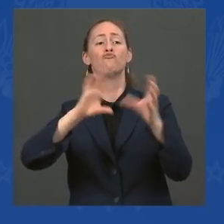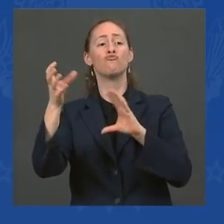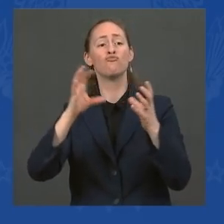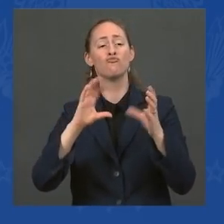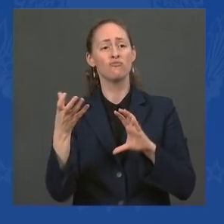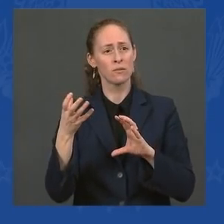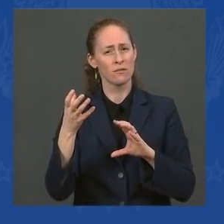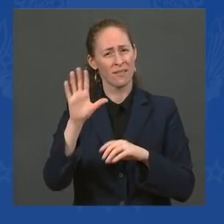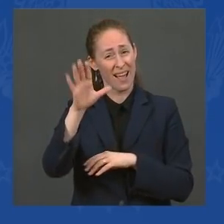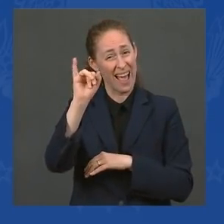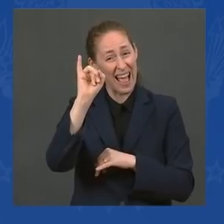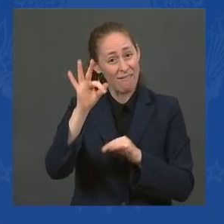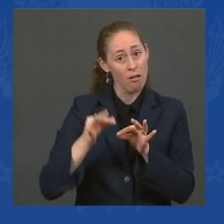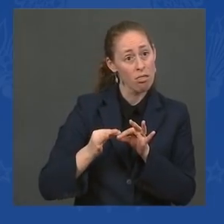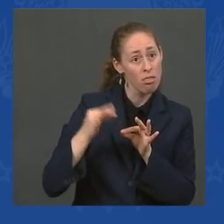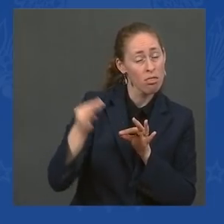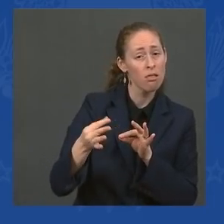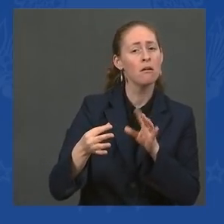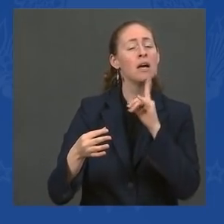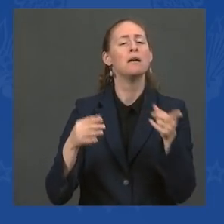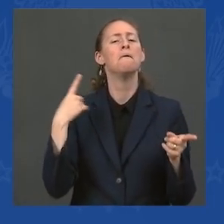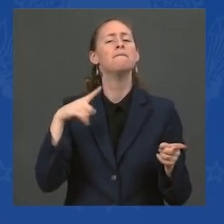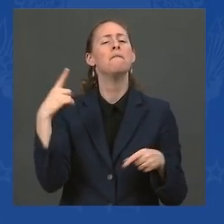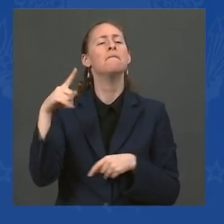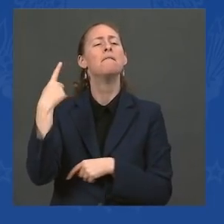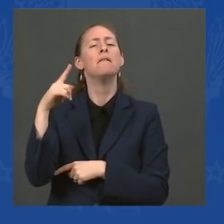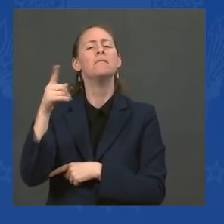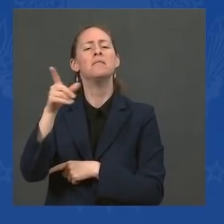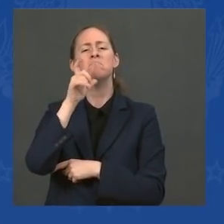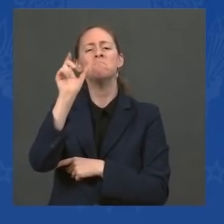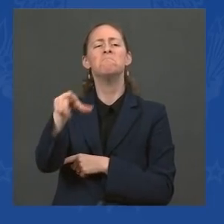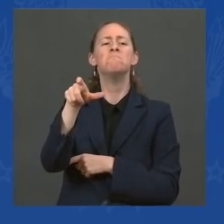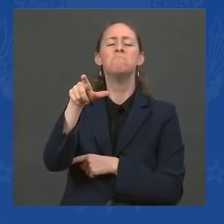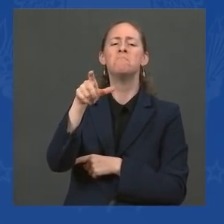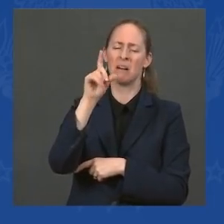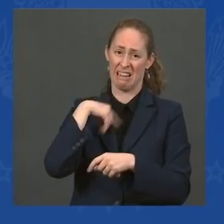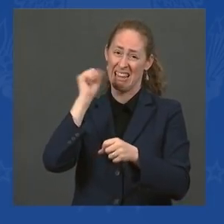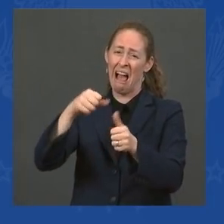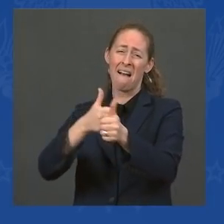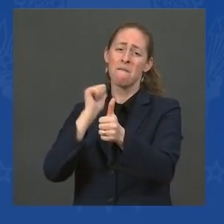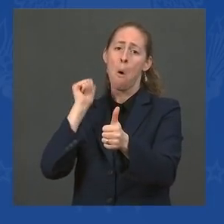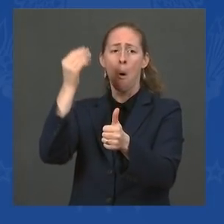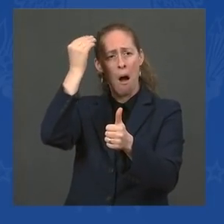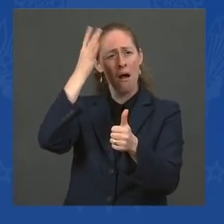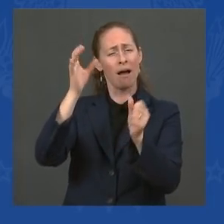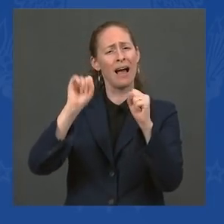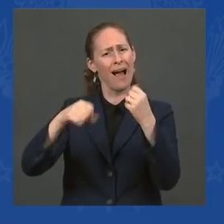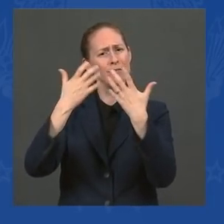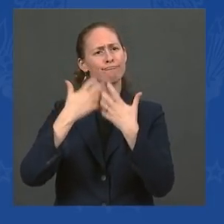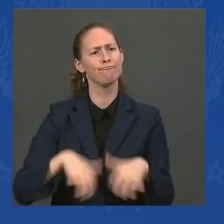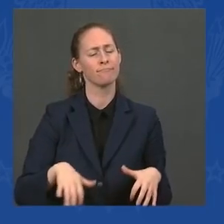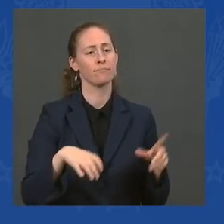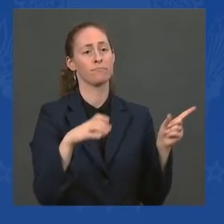It's unnecessary, and it must be avoided at all costs. Congress must address the debt limit immediately.